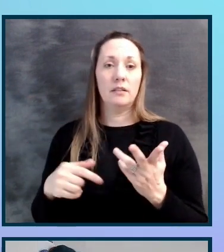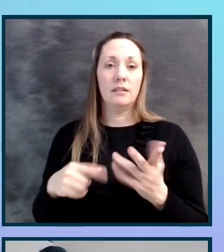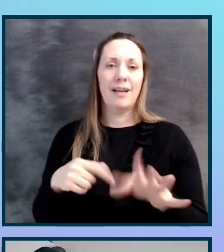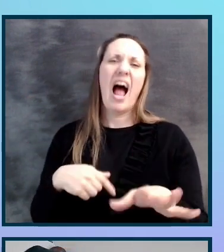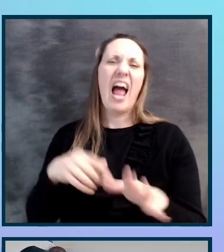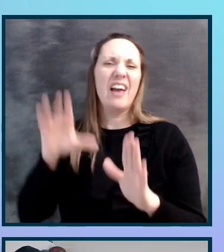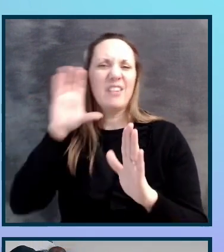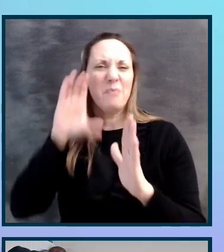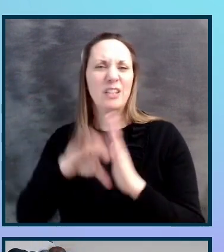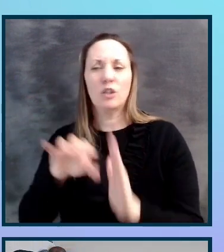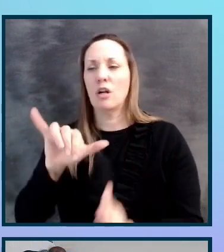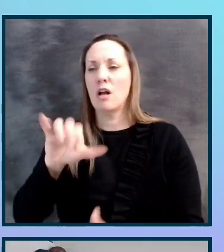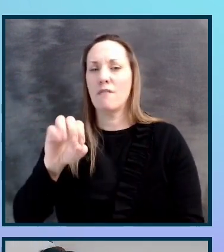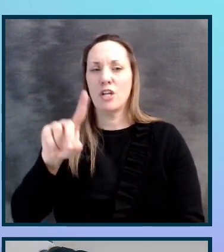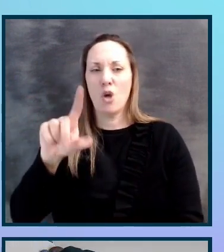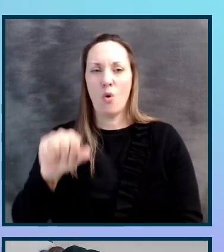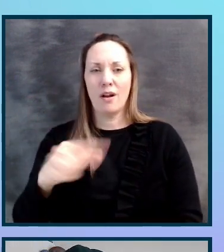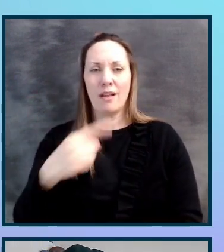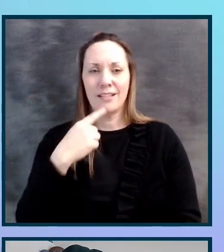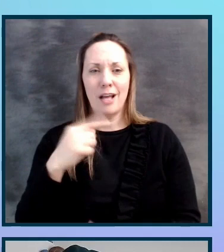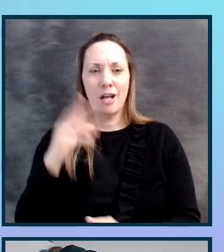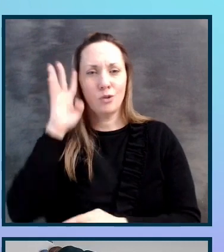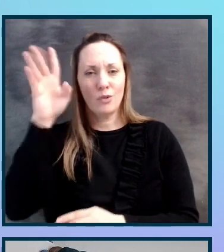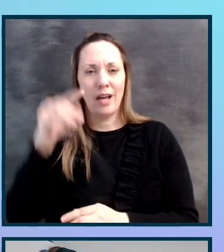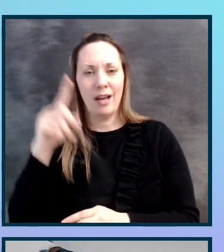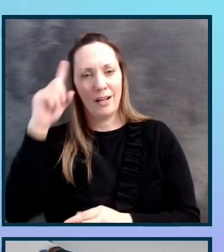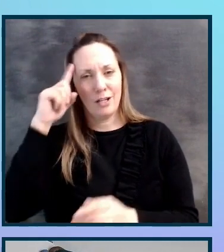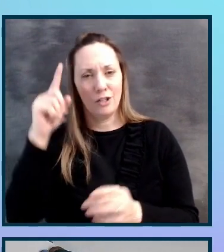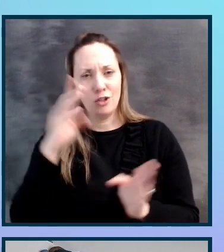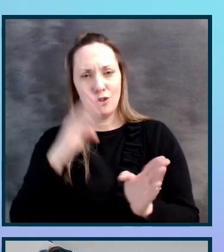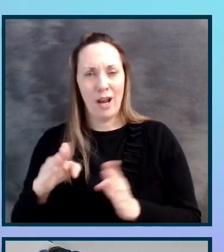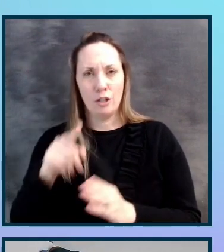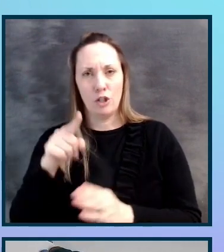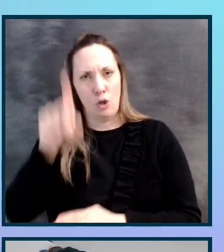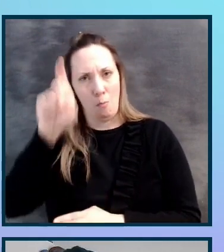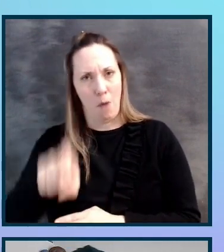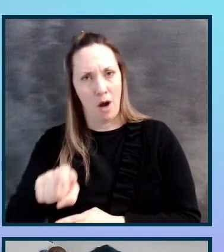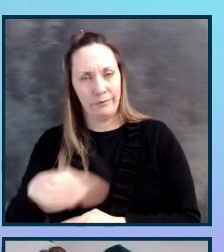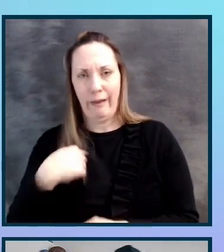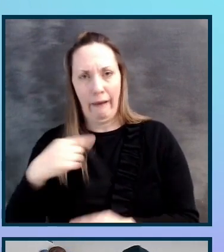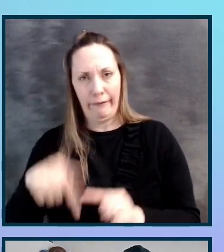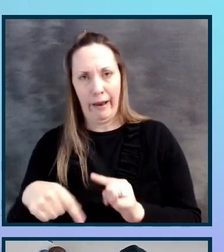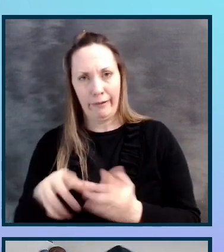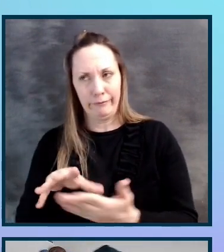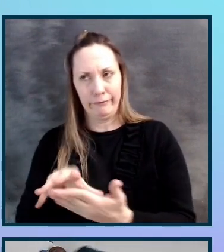it says create a strategy you must. I'm not gonna do a Yoda impression. I can't even begin to do that, but you have